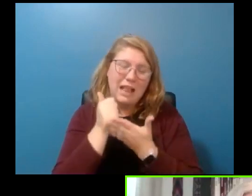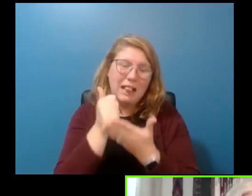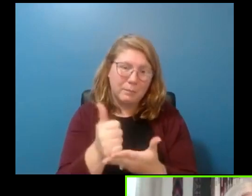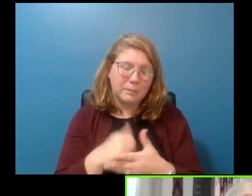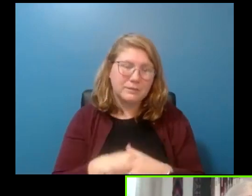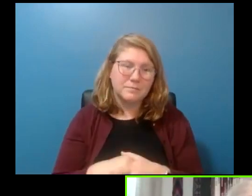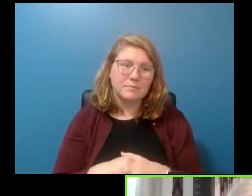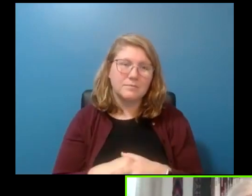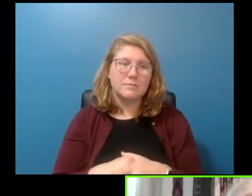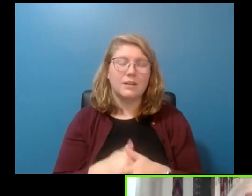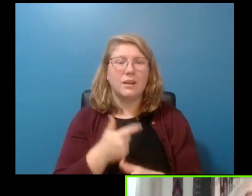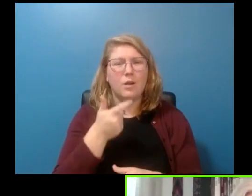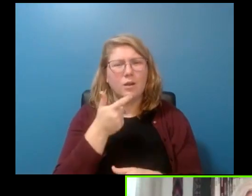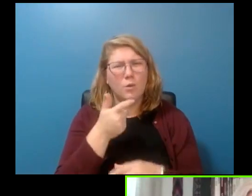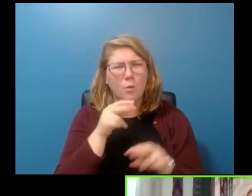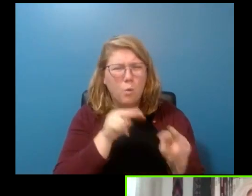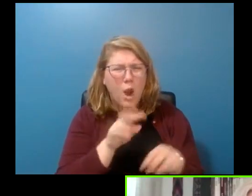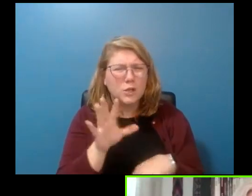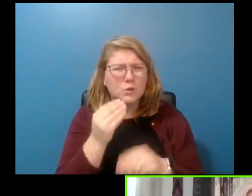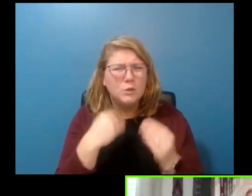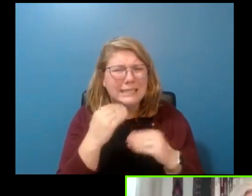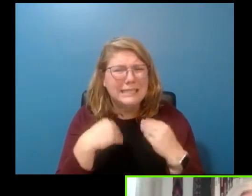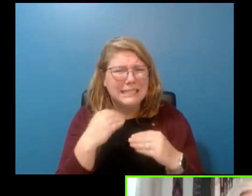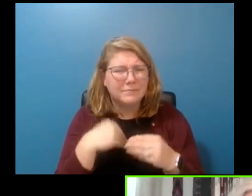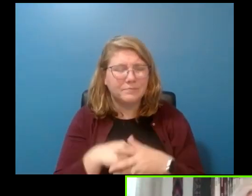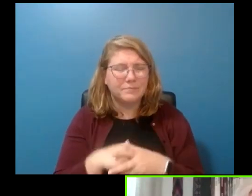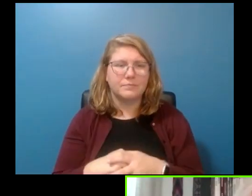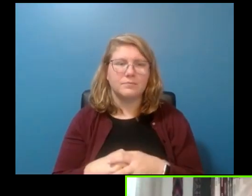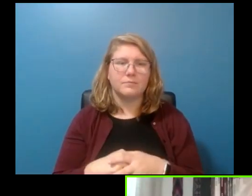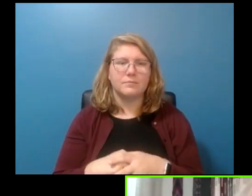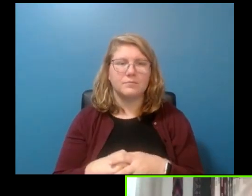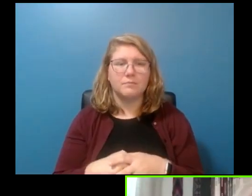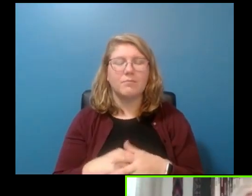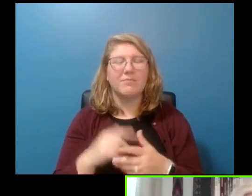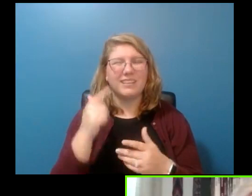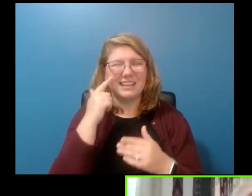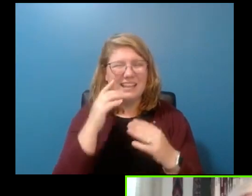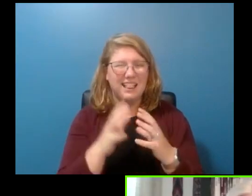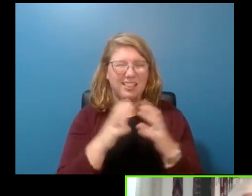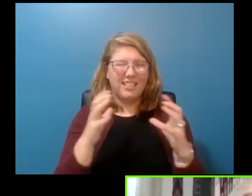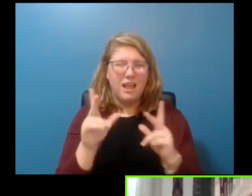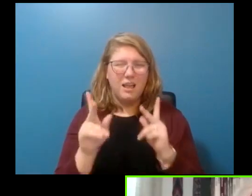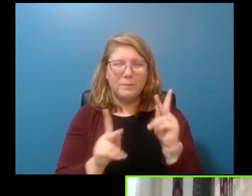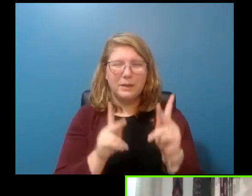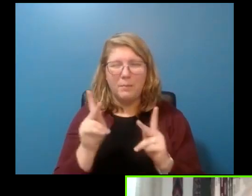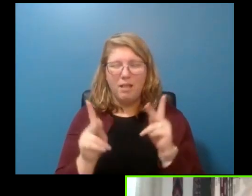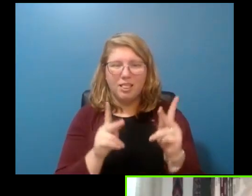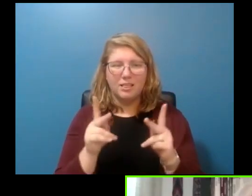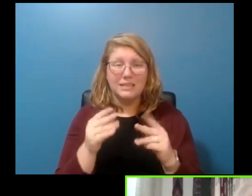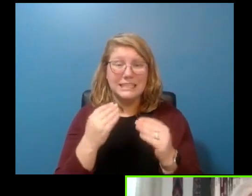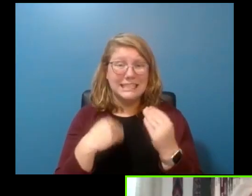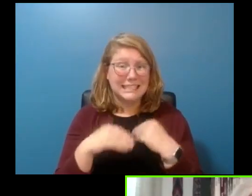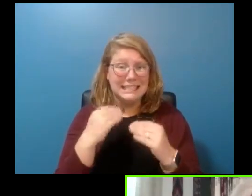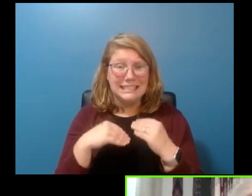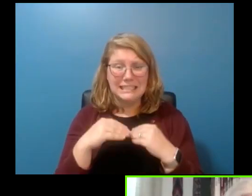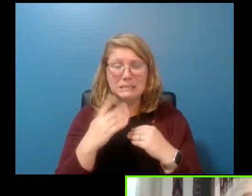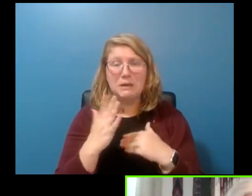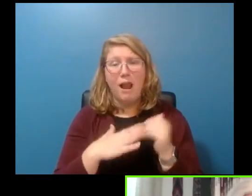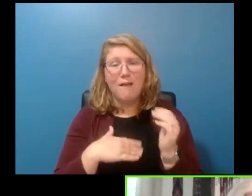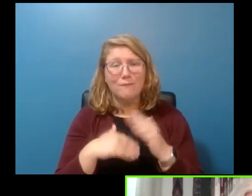really made us not feel great during this time. And so, we've been trying to push people to do the mental wellness activities